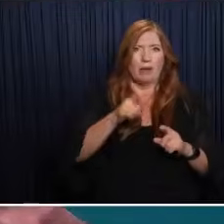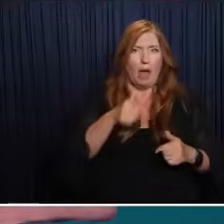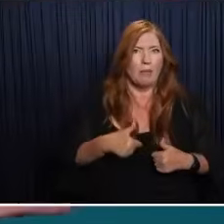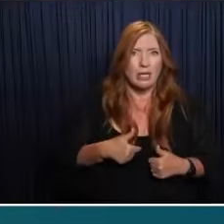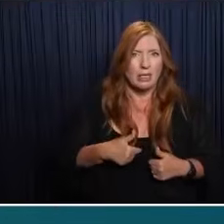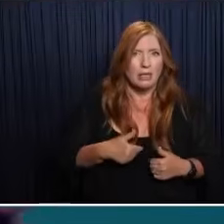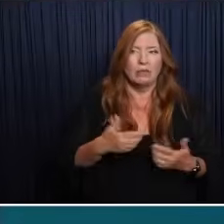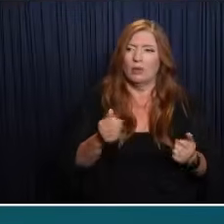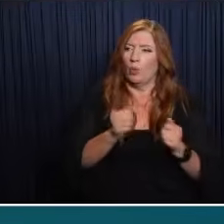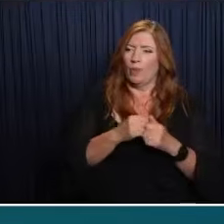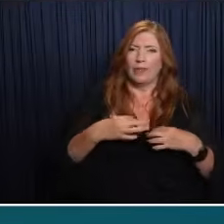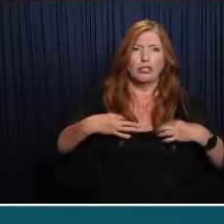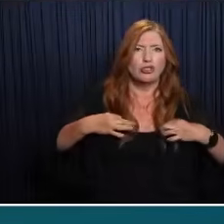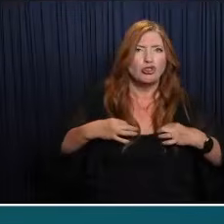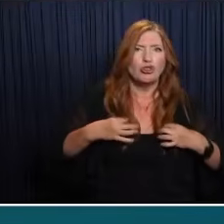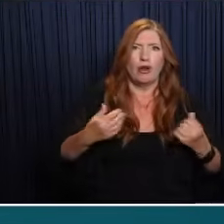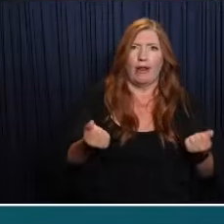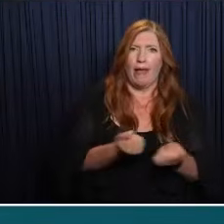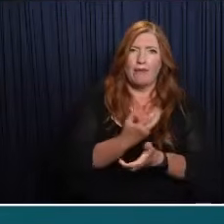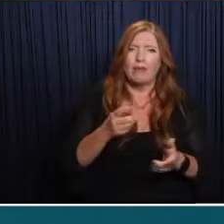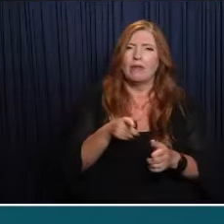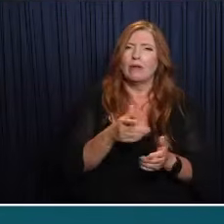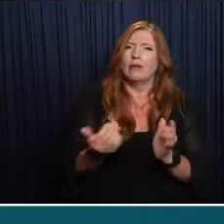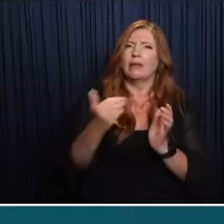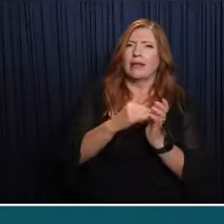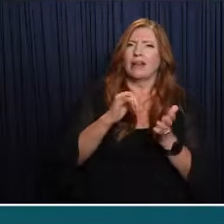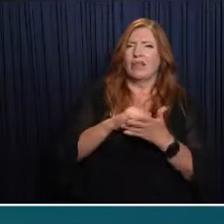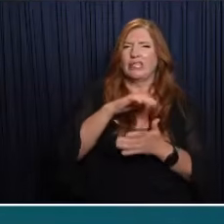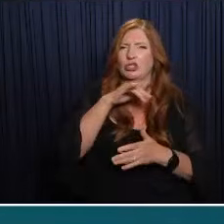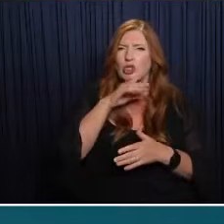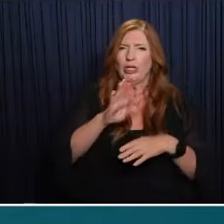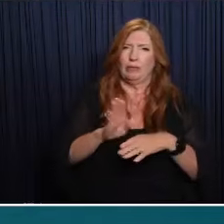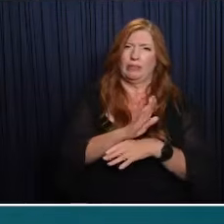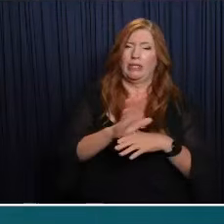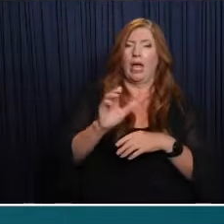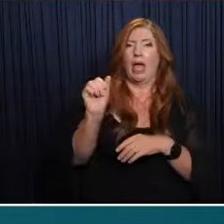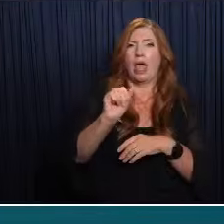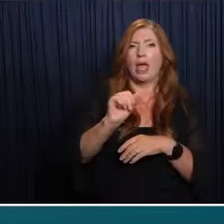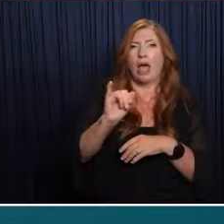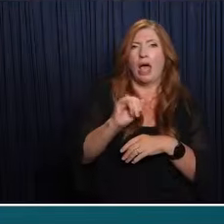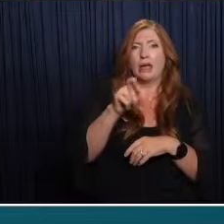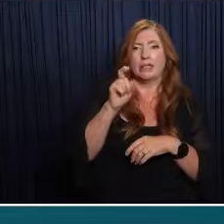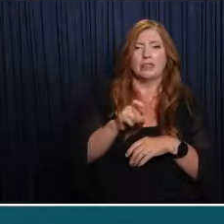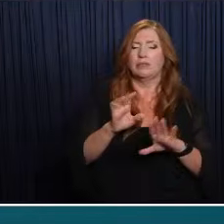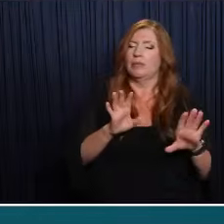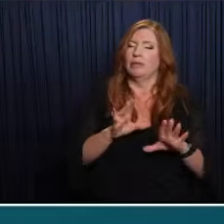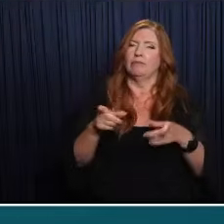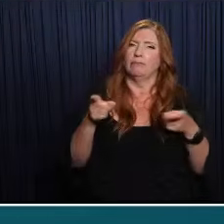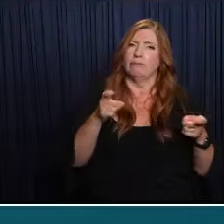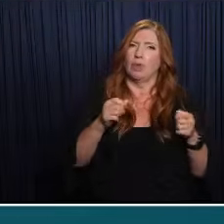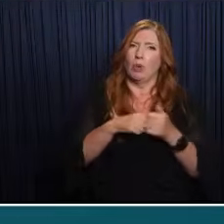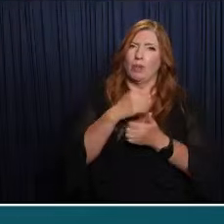THAT IS A PICTURE OF ME, BUT IT IS NOT ME WITH A SHIRT ON AND EVERYTHING ELSE.